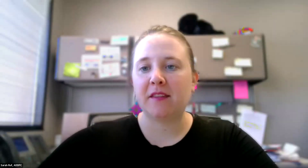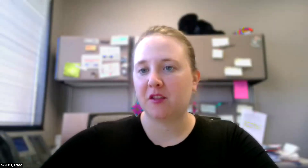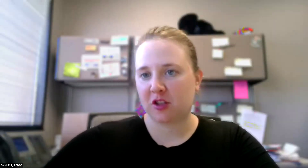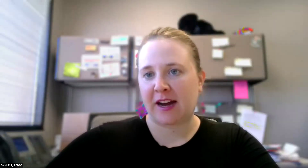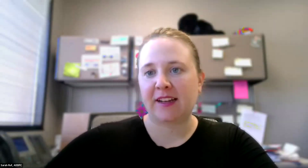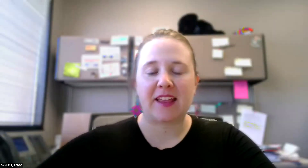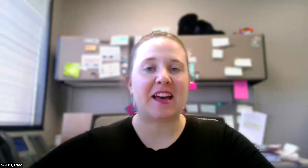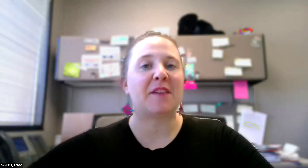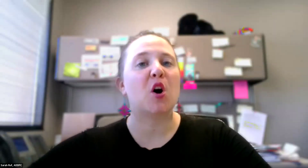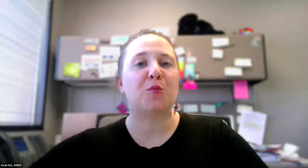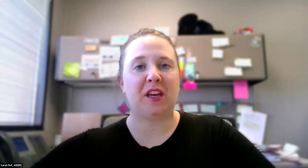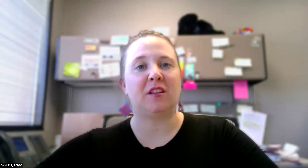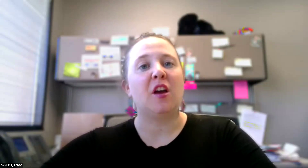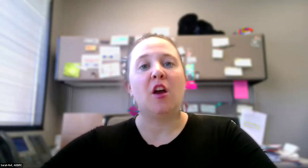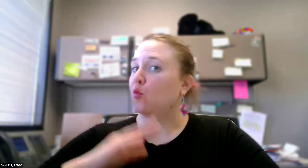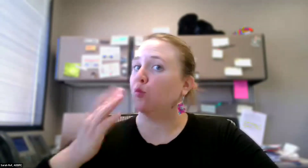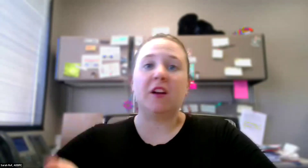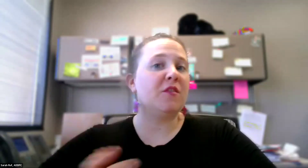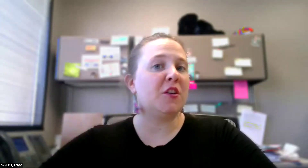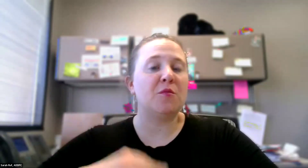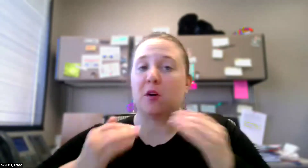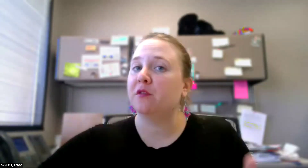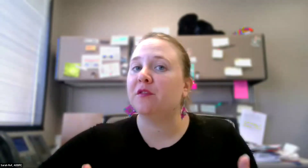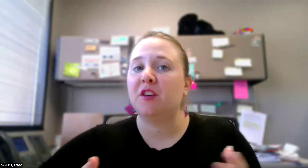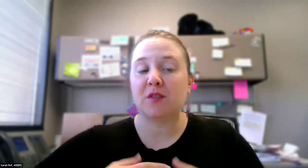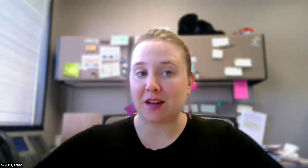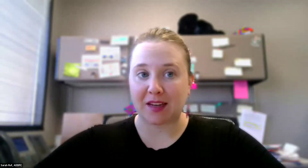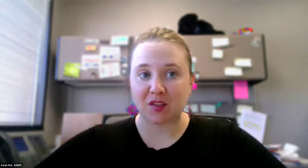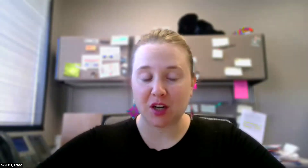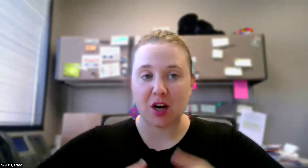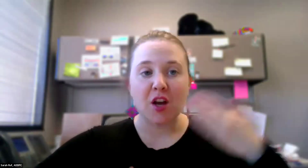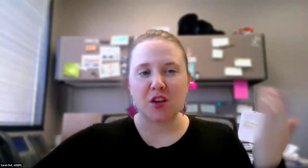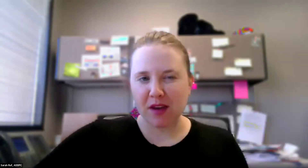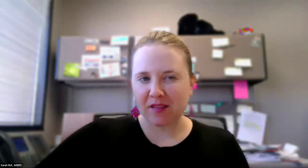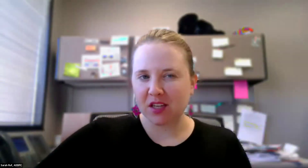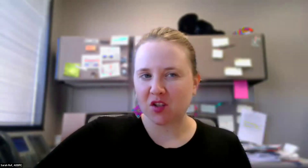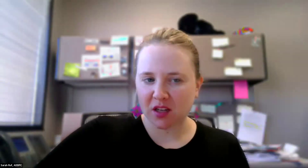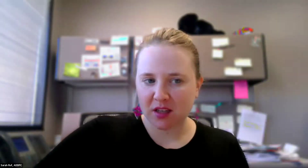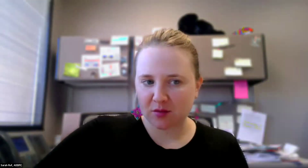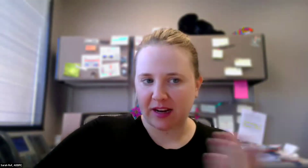IN THE CHAT THAT I AM HOPING ONE OF YOU BOTH OF YOU CAN ANSWER CHLTS YOU MAY HAVE TOUCHED ON THIS